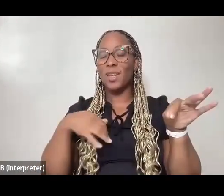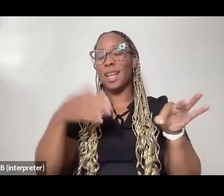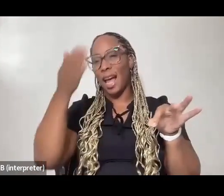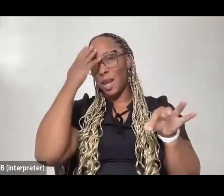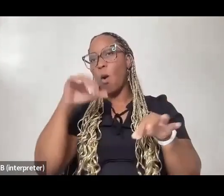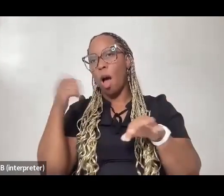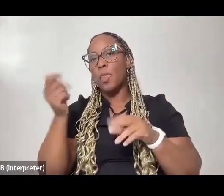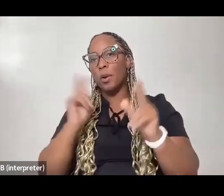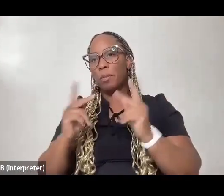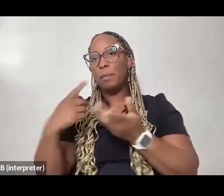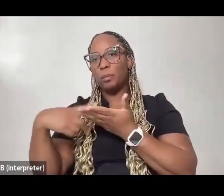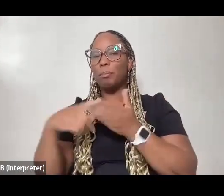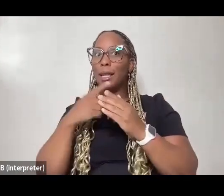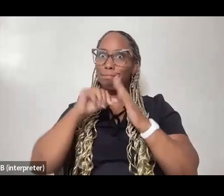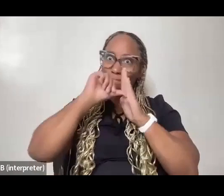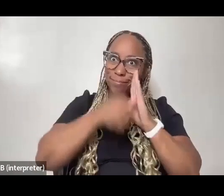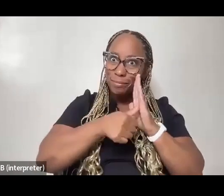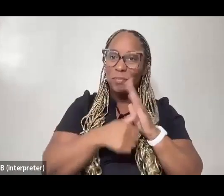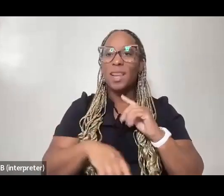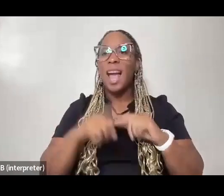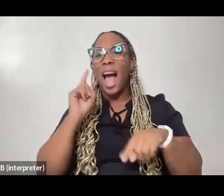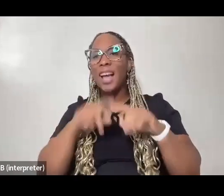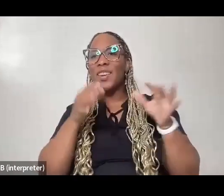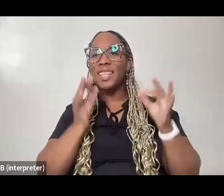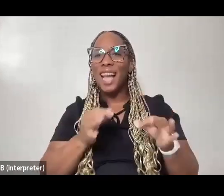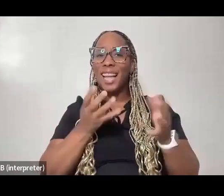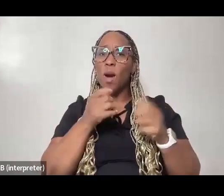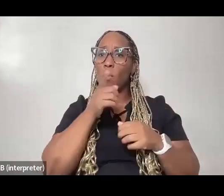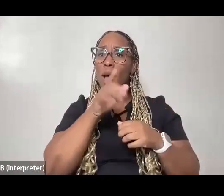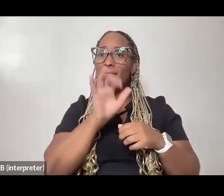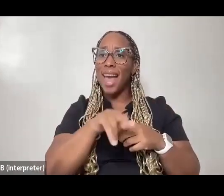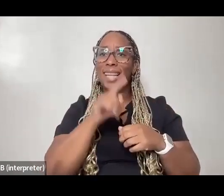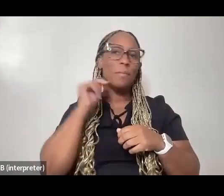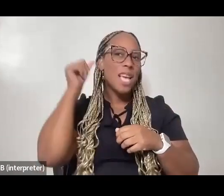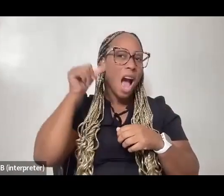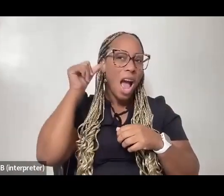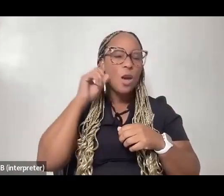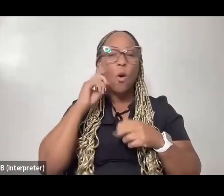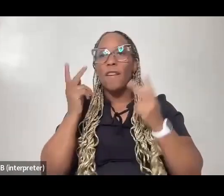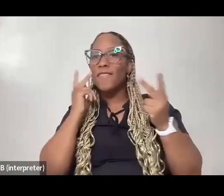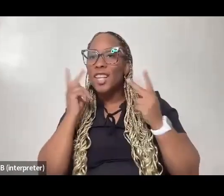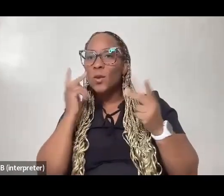and really, it is hard to say, I cannot decide if I wanted for this to be audio considerations or visual considerations.